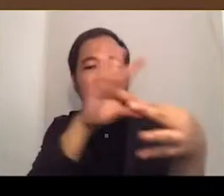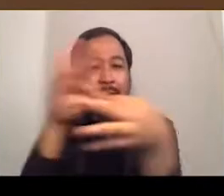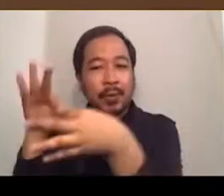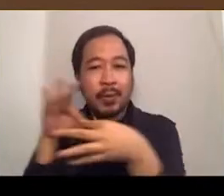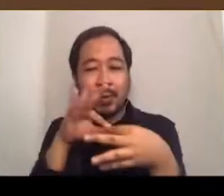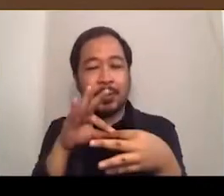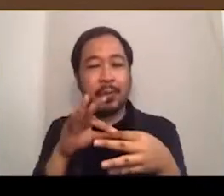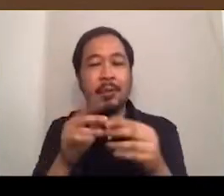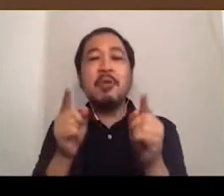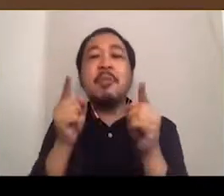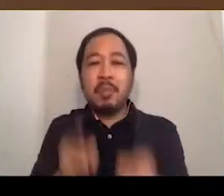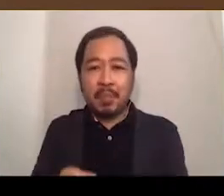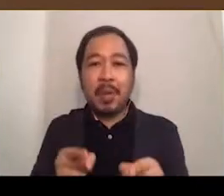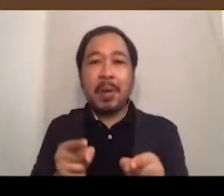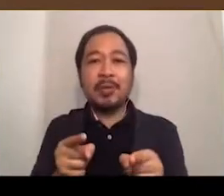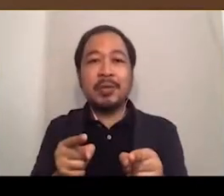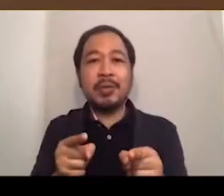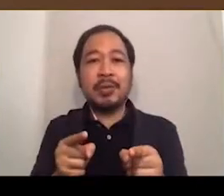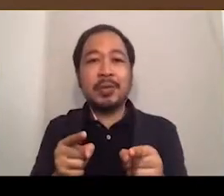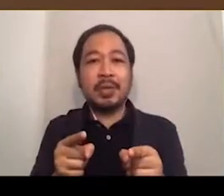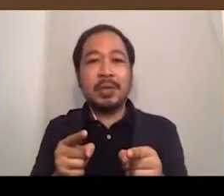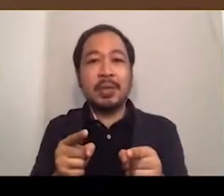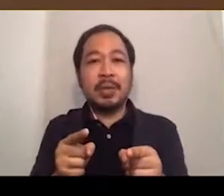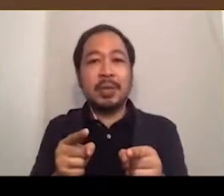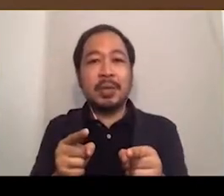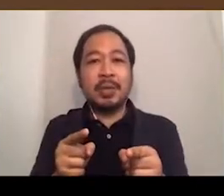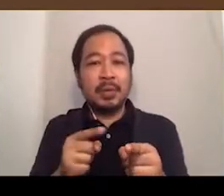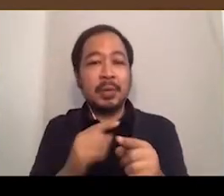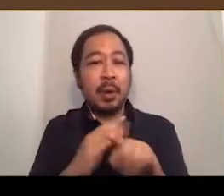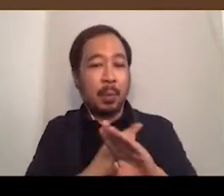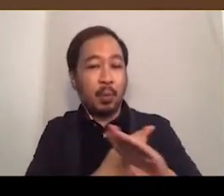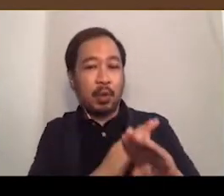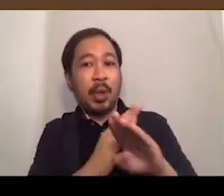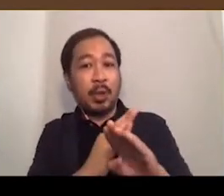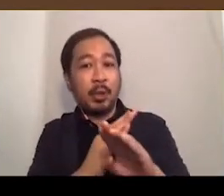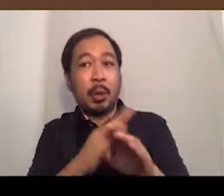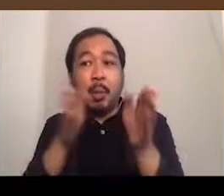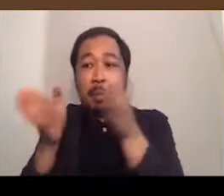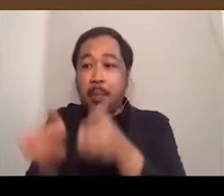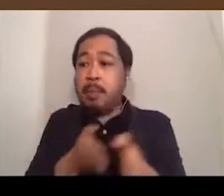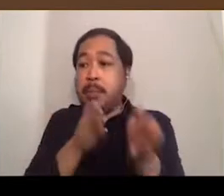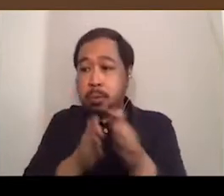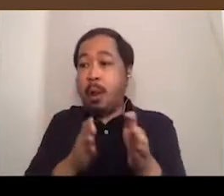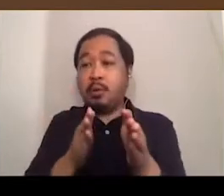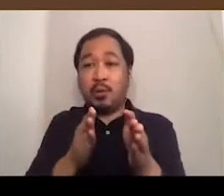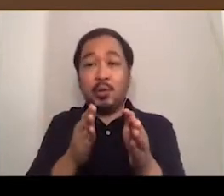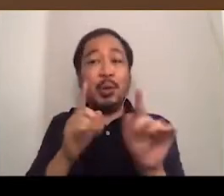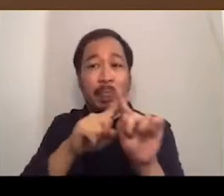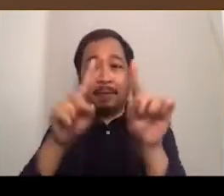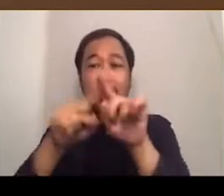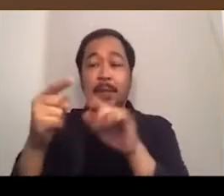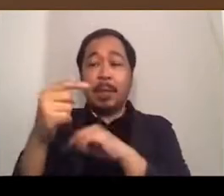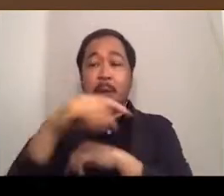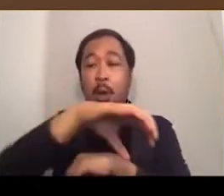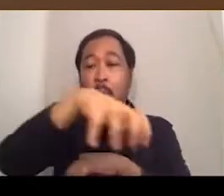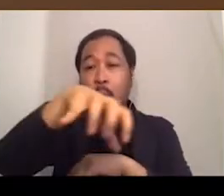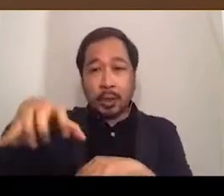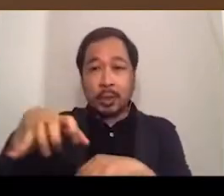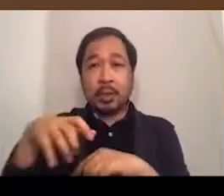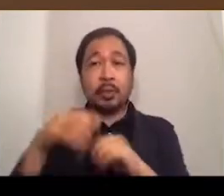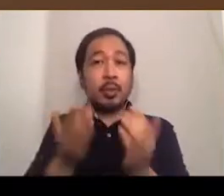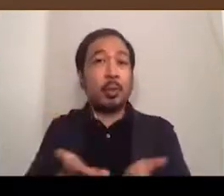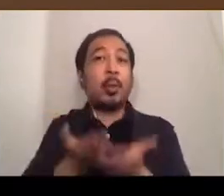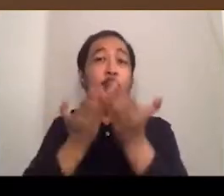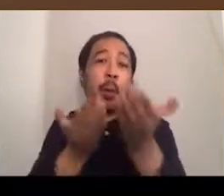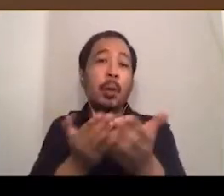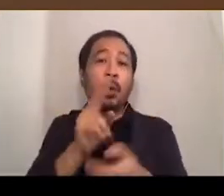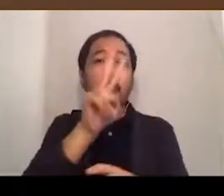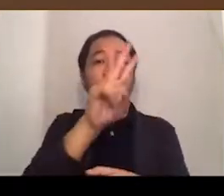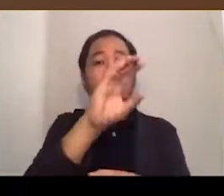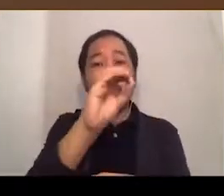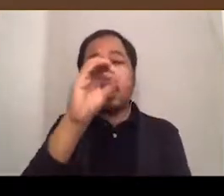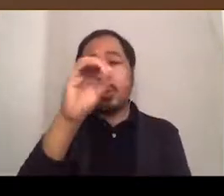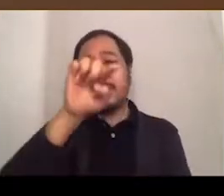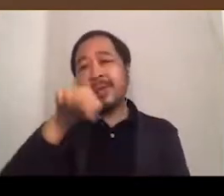RI has decided to allocate 200,000 US dollars on joint projects with ESCAP